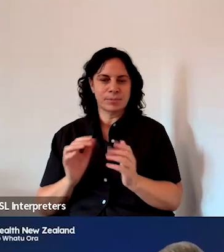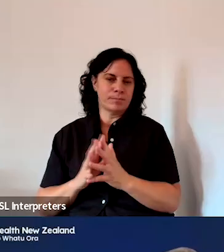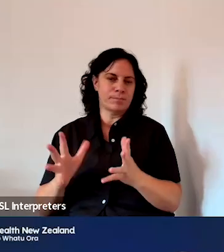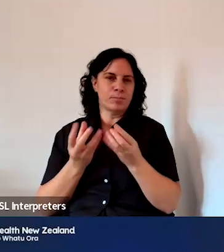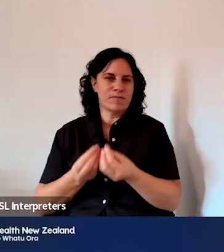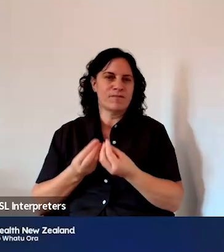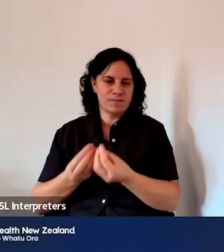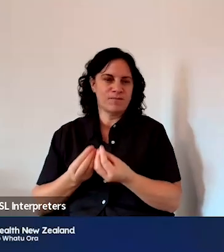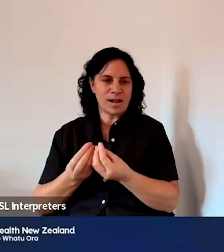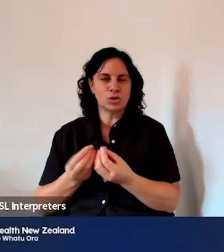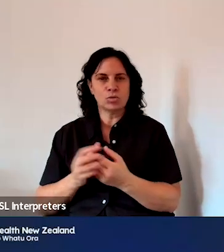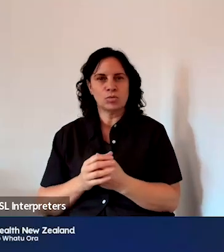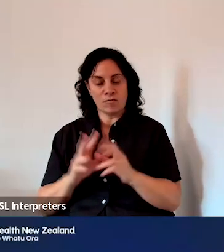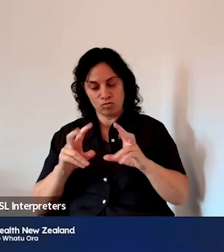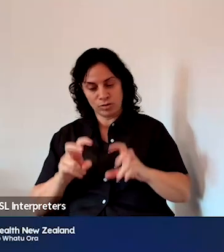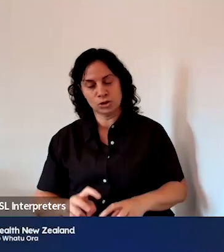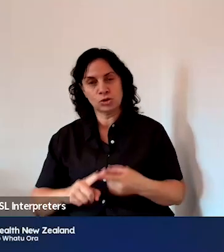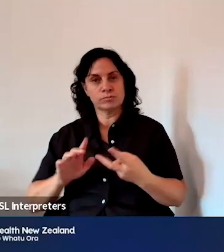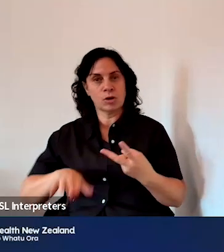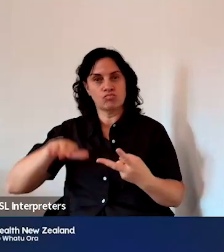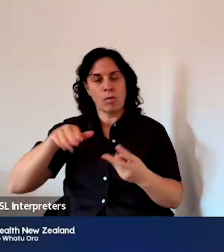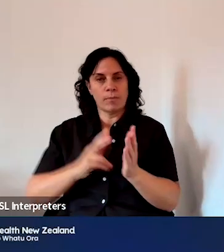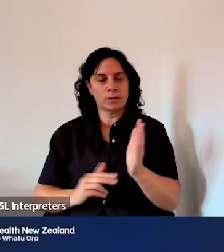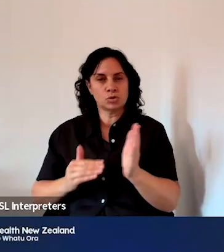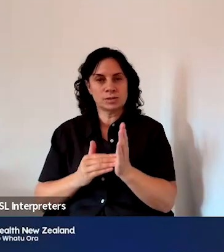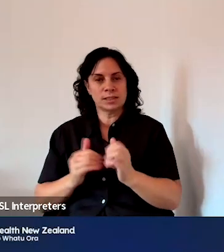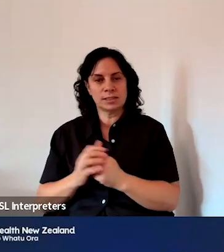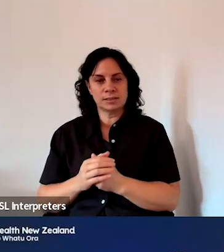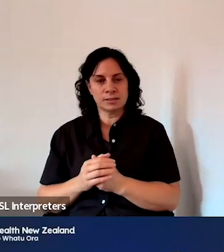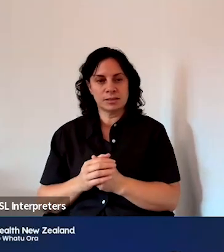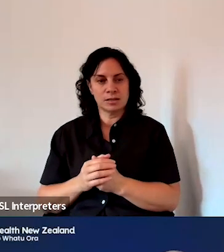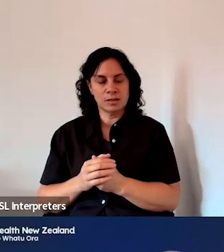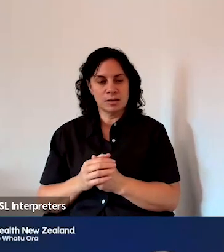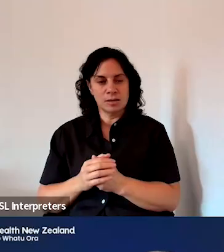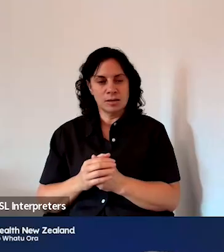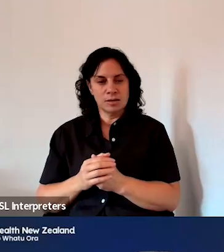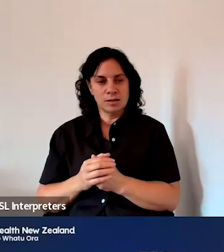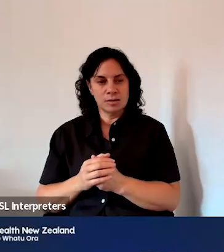this research and of growing up in New Zealand and, as you alluded to before,